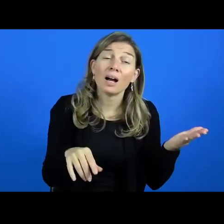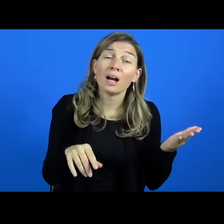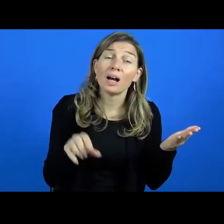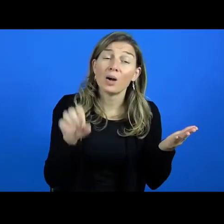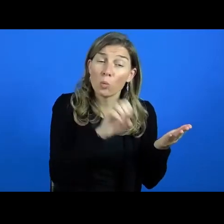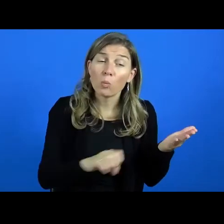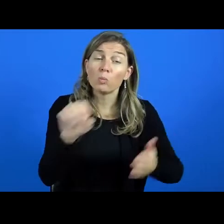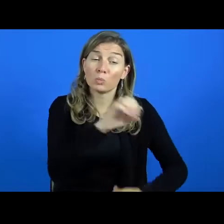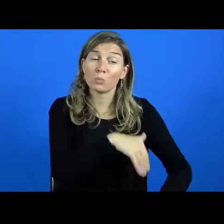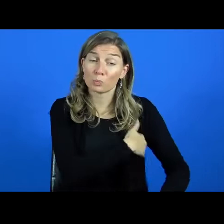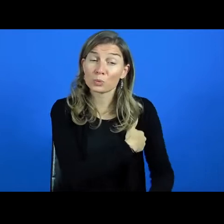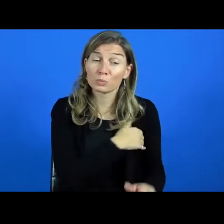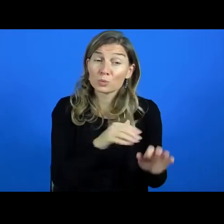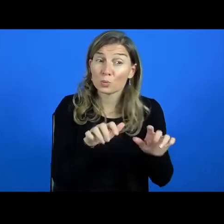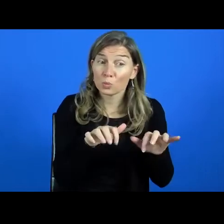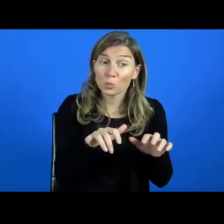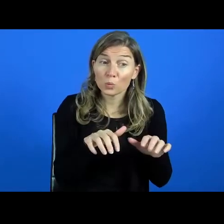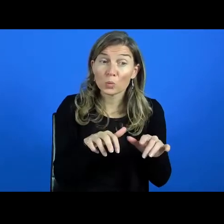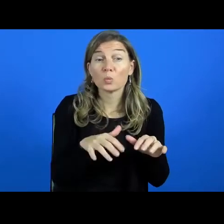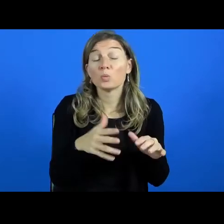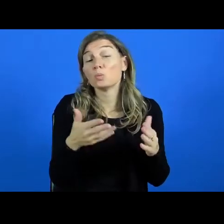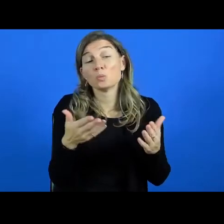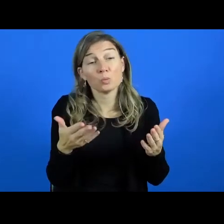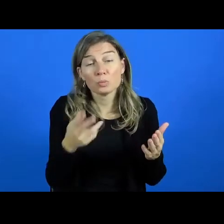to ensure that whatever was done by the European administration